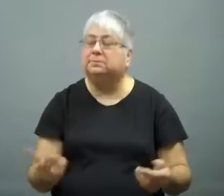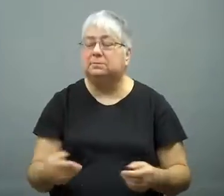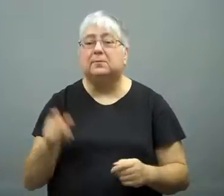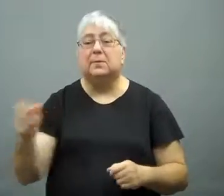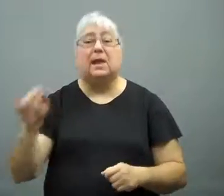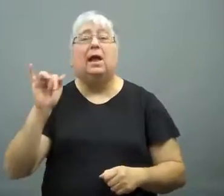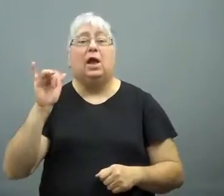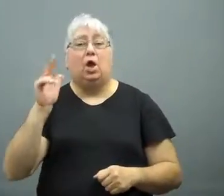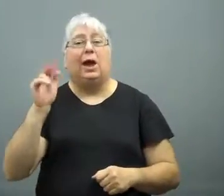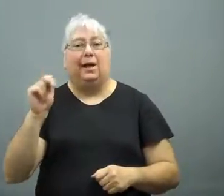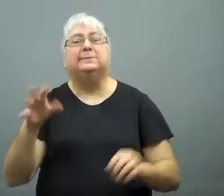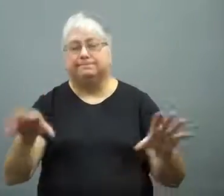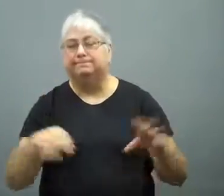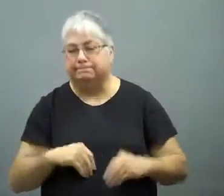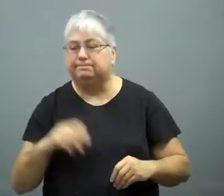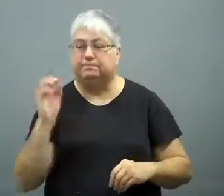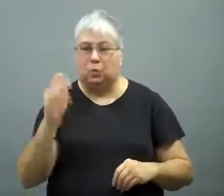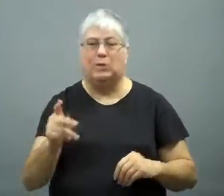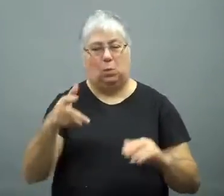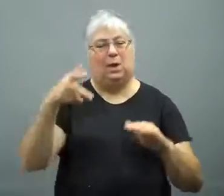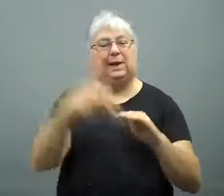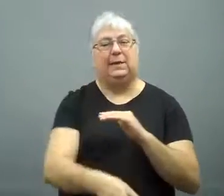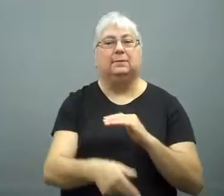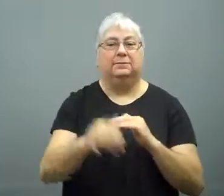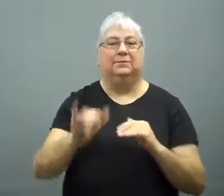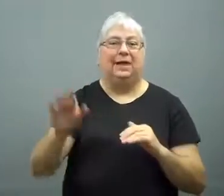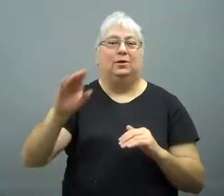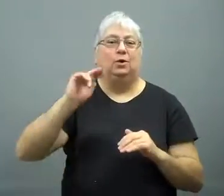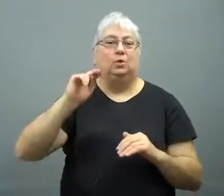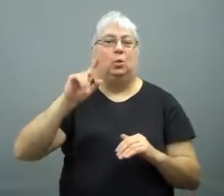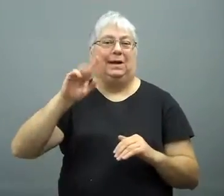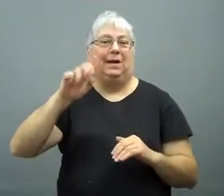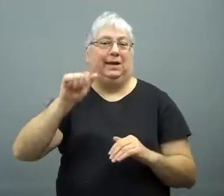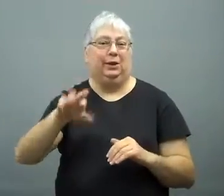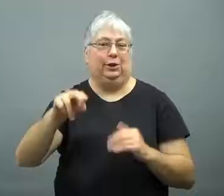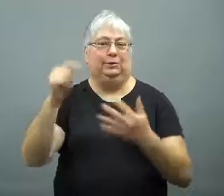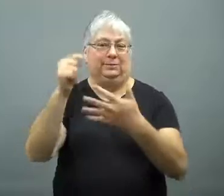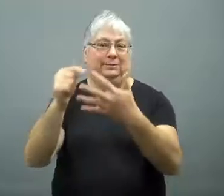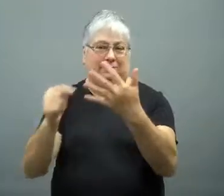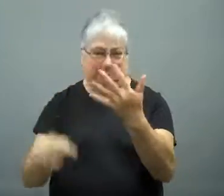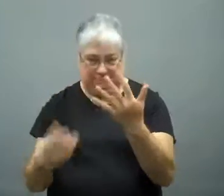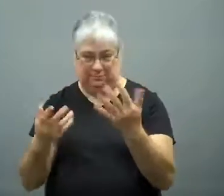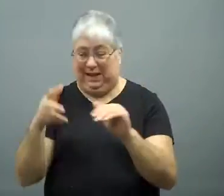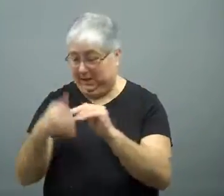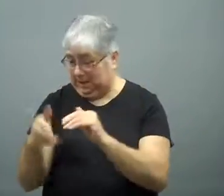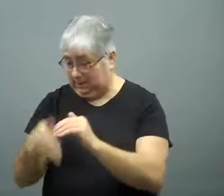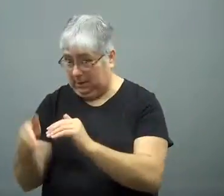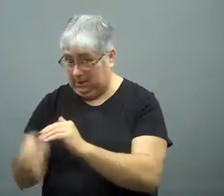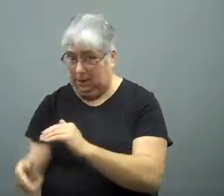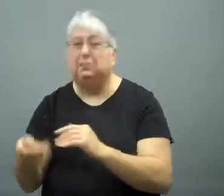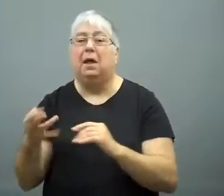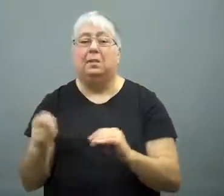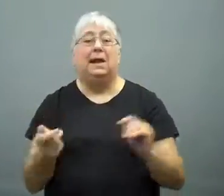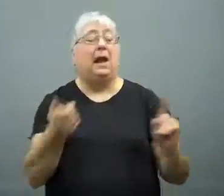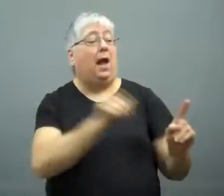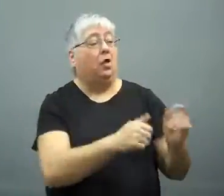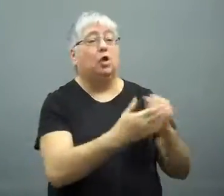Iran agreed to cuts in its nuclear program.